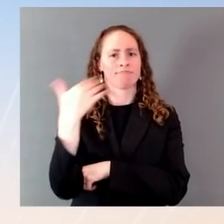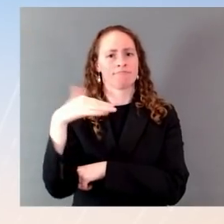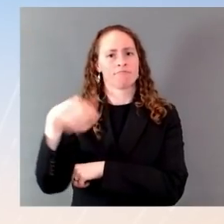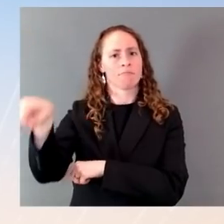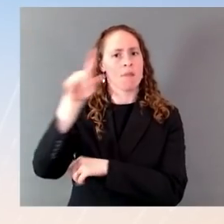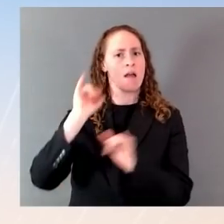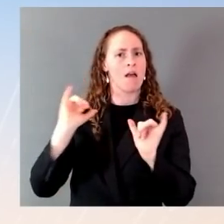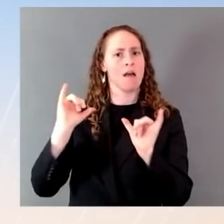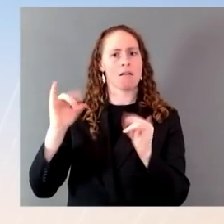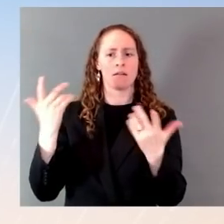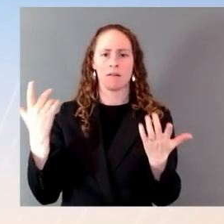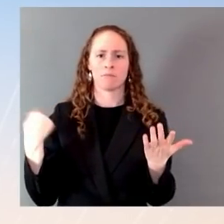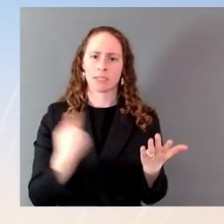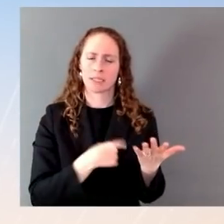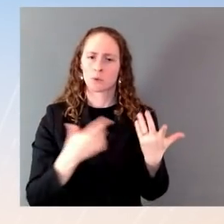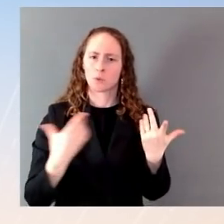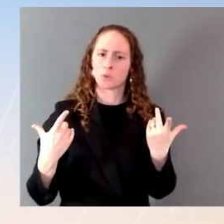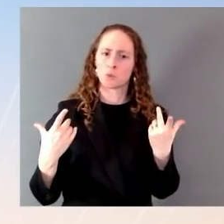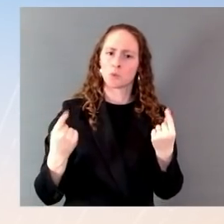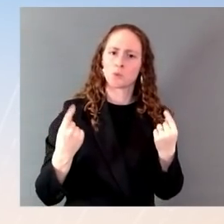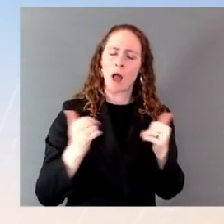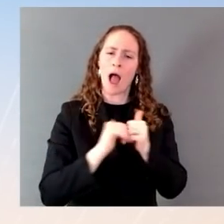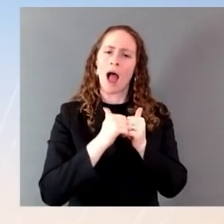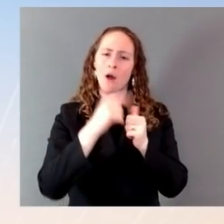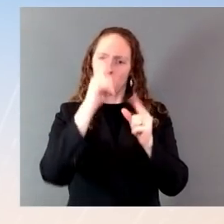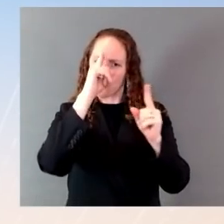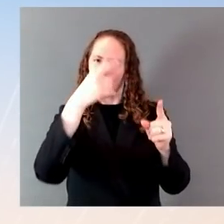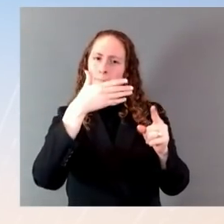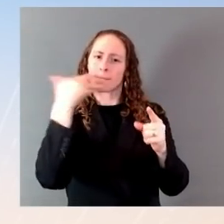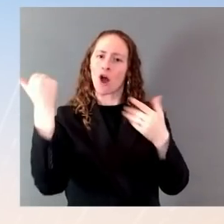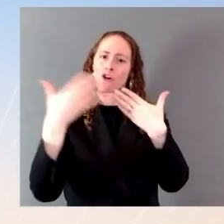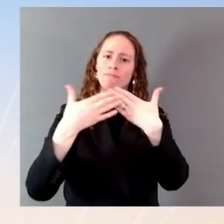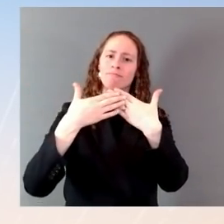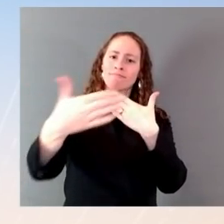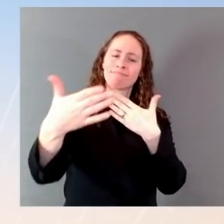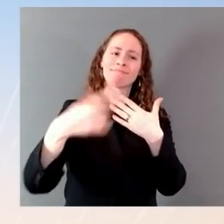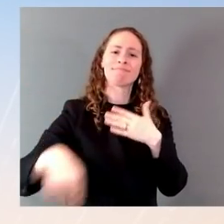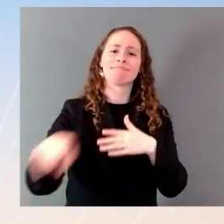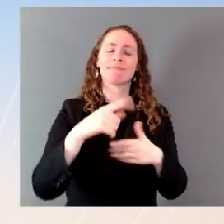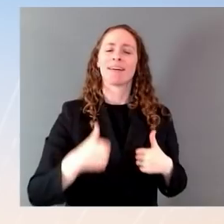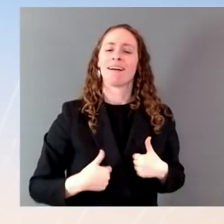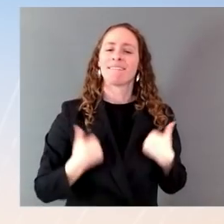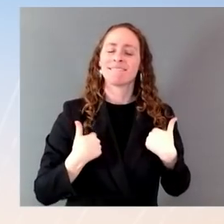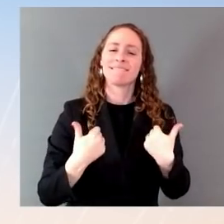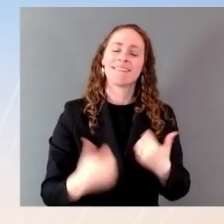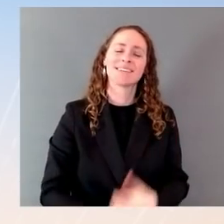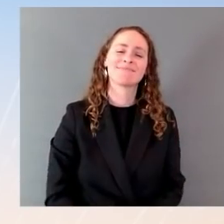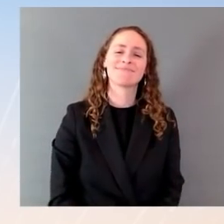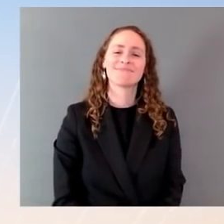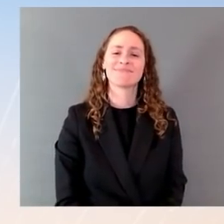with Governor Mike Parson, Kansas City Mayor Quinton Lucas, Representative Sharice Davids and Emanuel Cleaver,